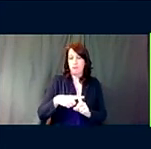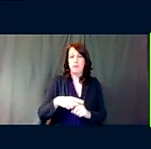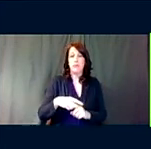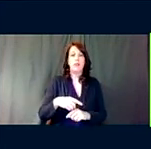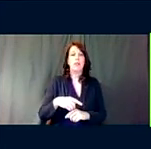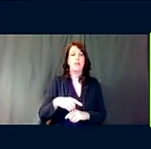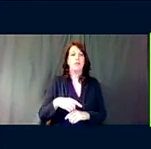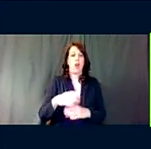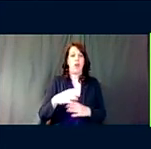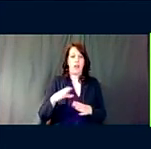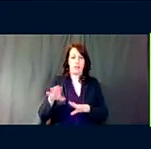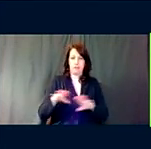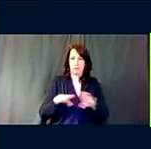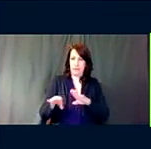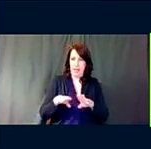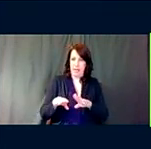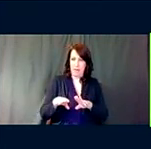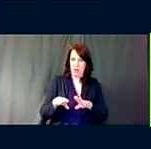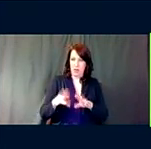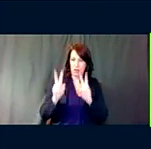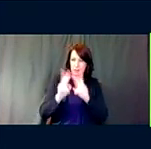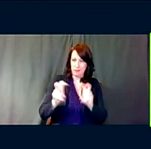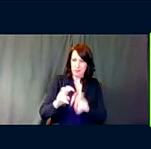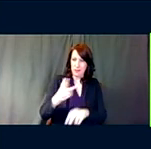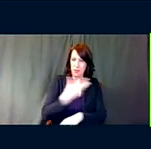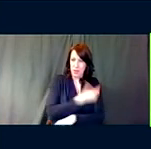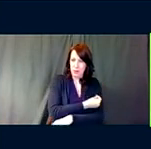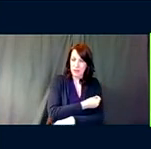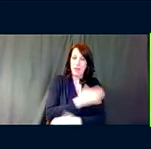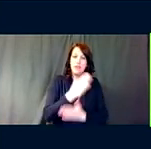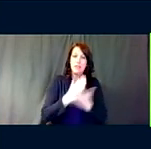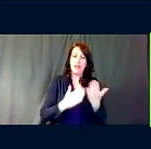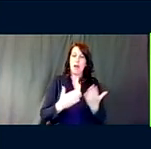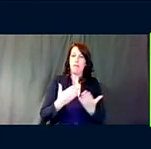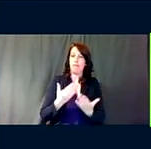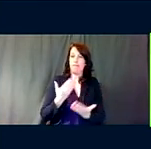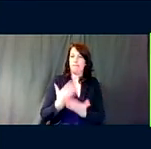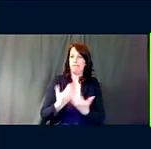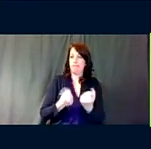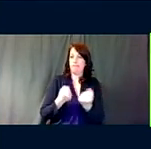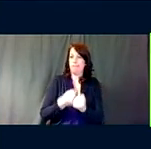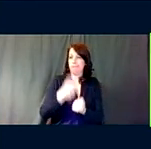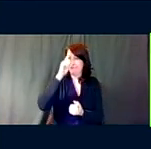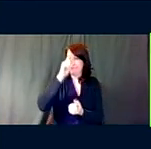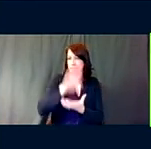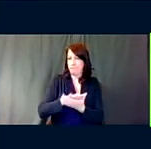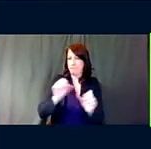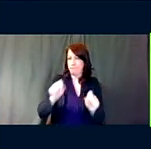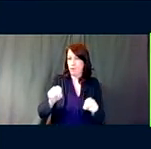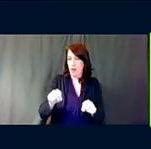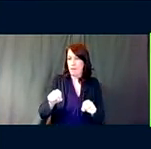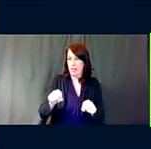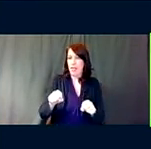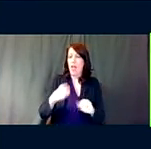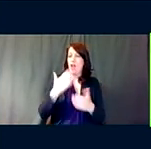WE HAD EXPERIENCE IN ENCOURAGING PREVENTIVE BEHAVIOR, IMMUNIZATION. WE HAD SOME CREDIBILITY AND